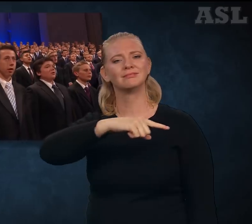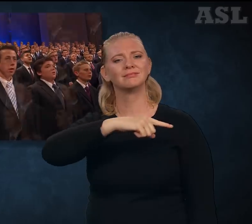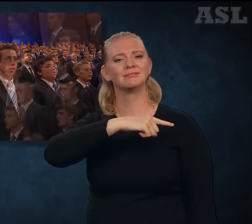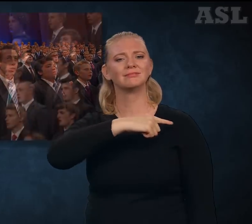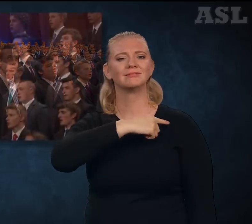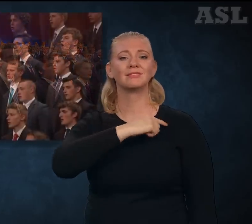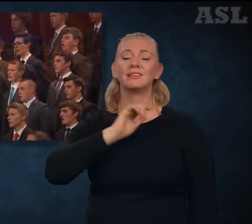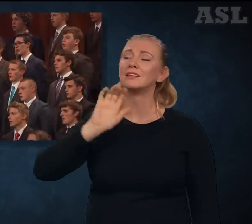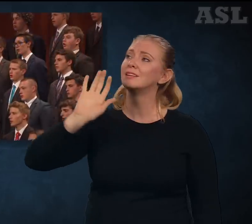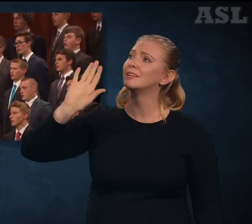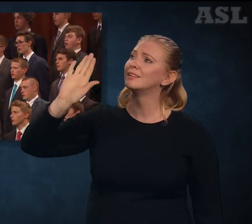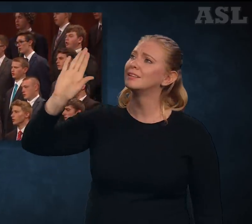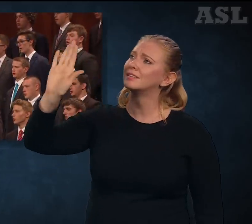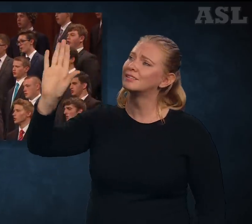WHO REDEEMED US FROM DEATH AND SIN;